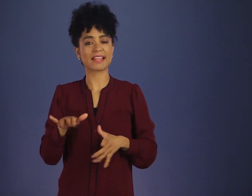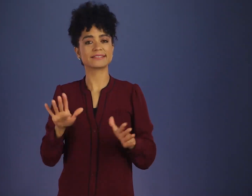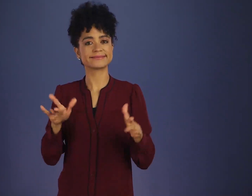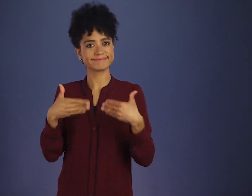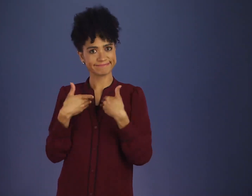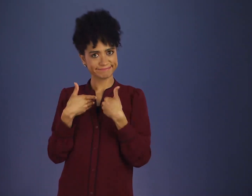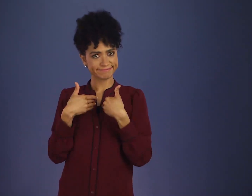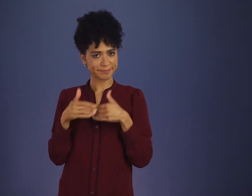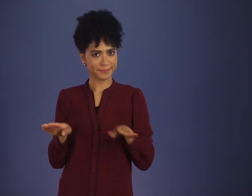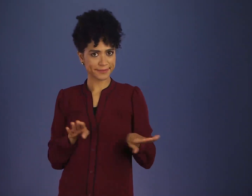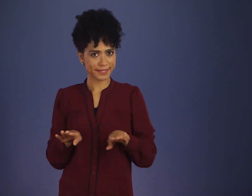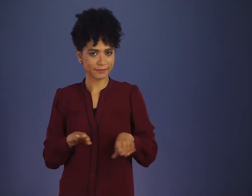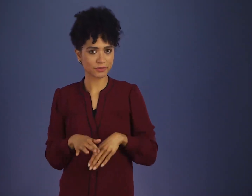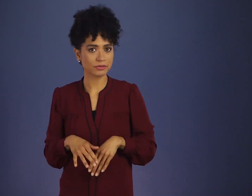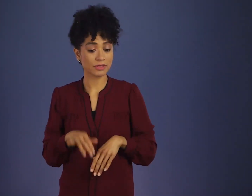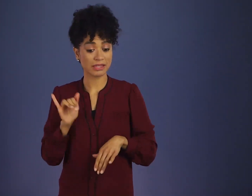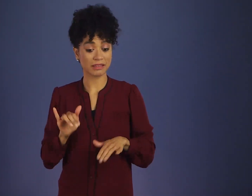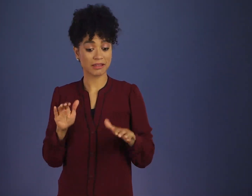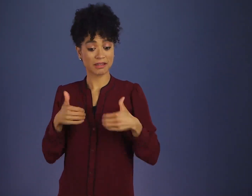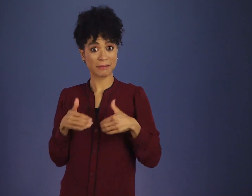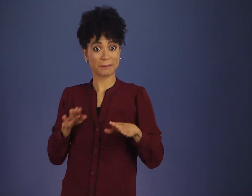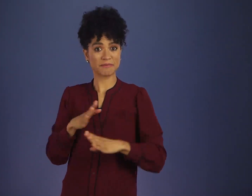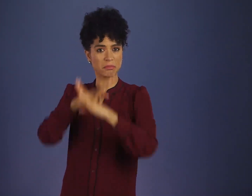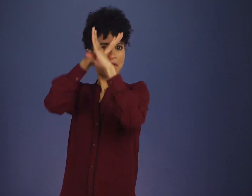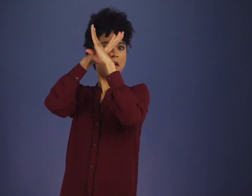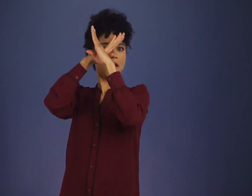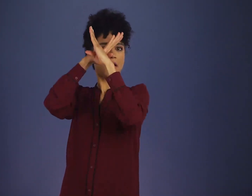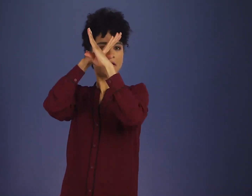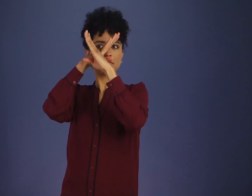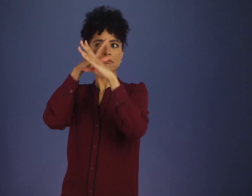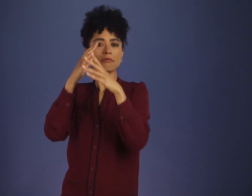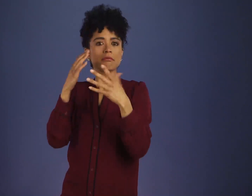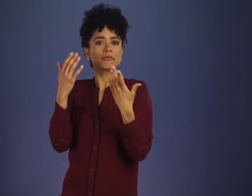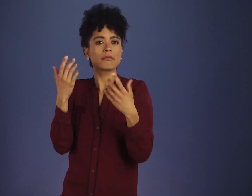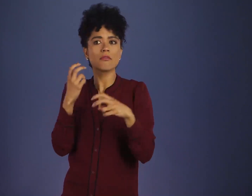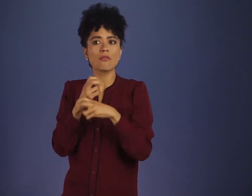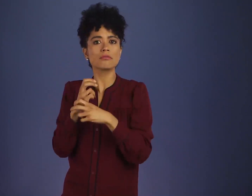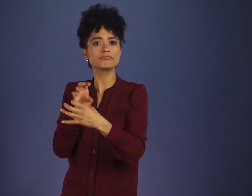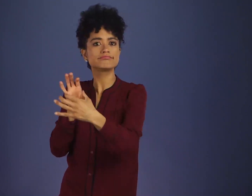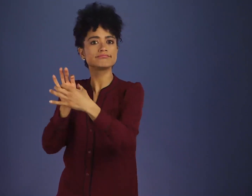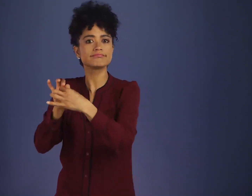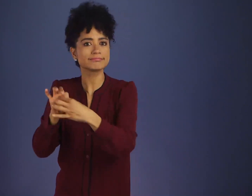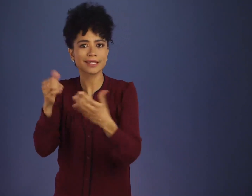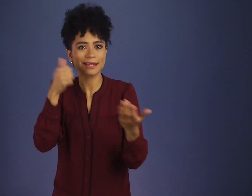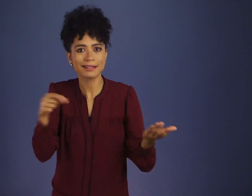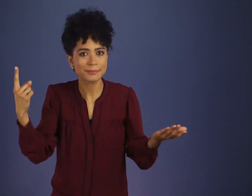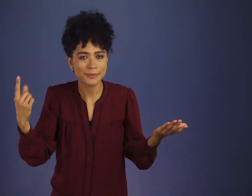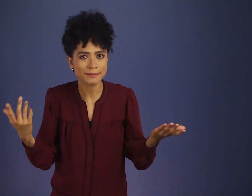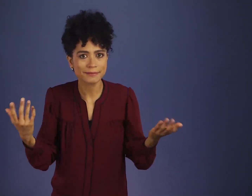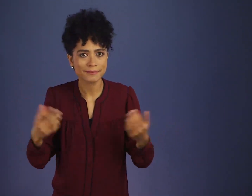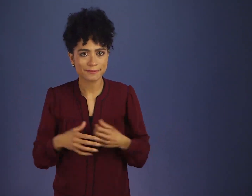This self-centered behavior blocked a partnership relation with any one of those about us.